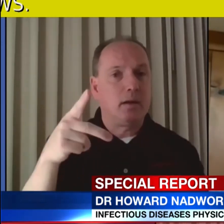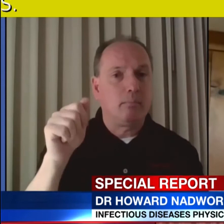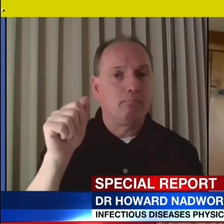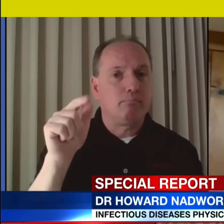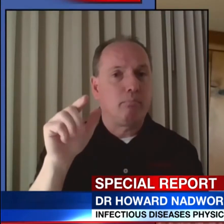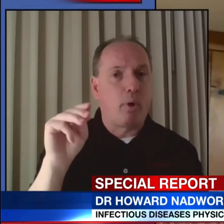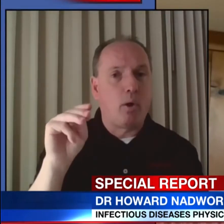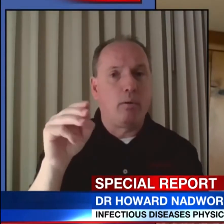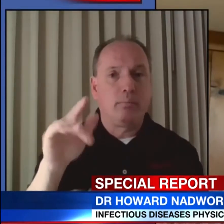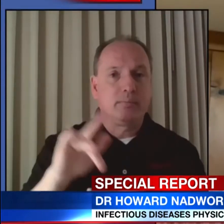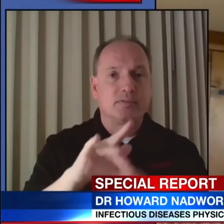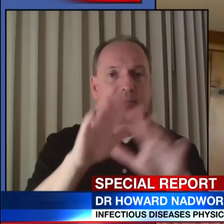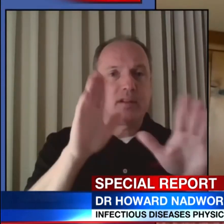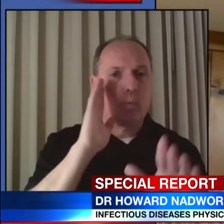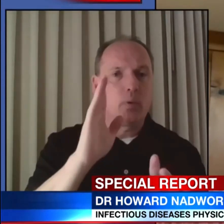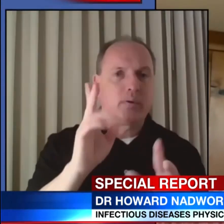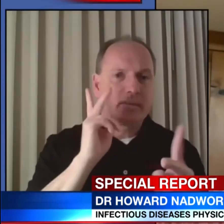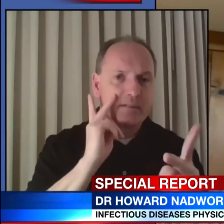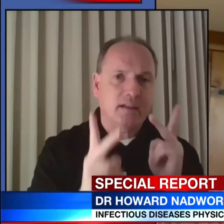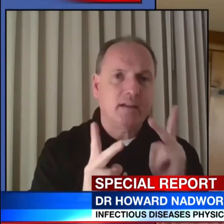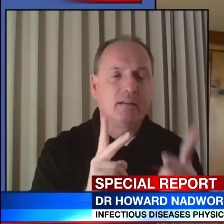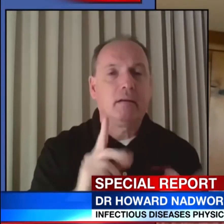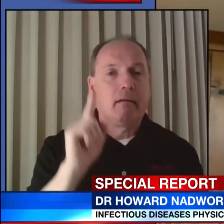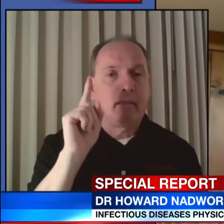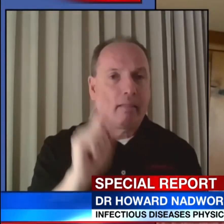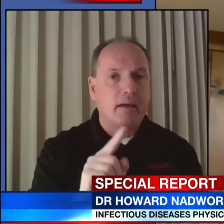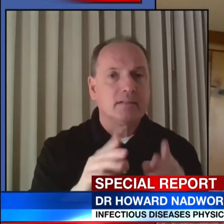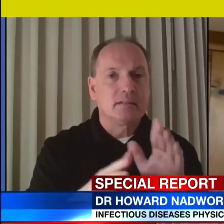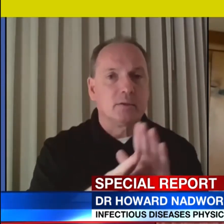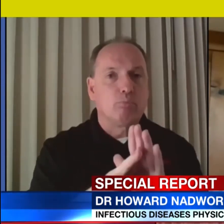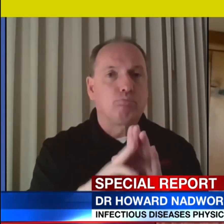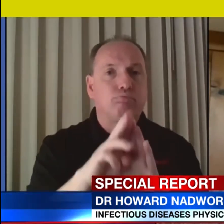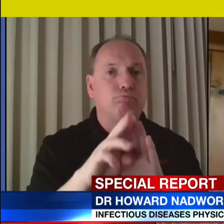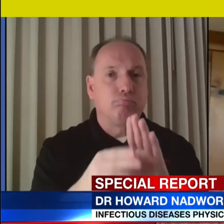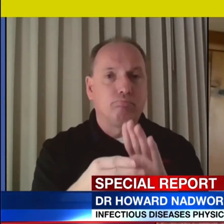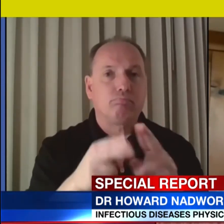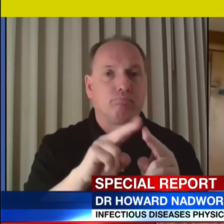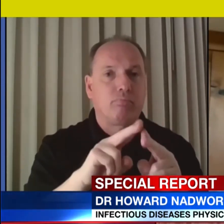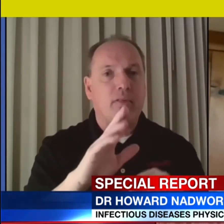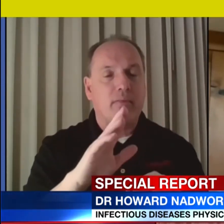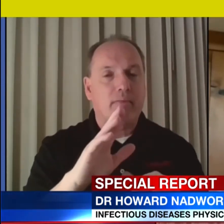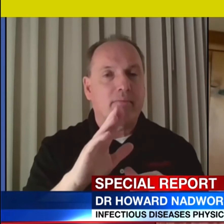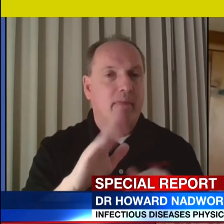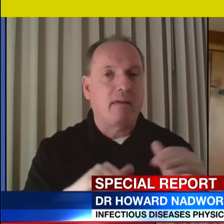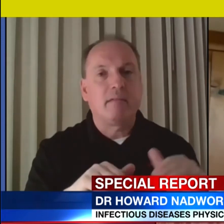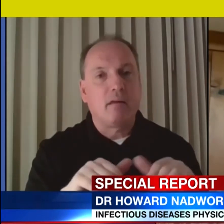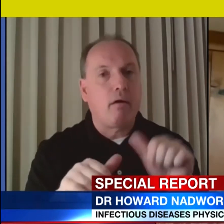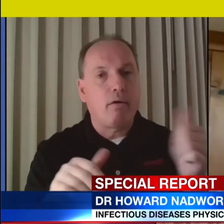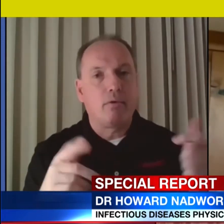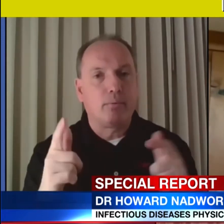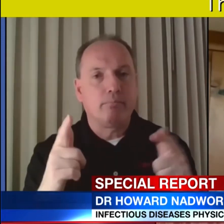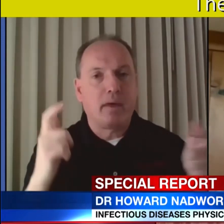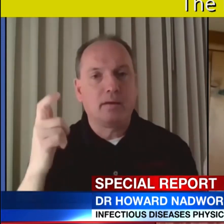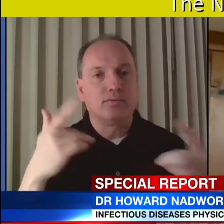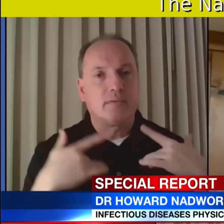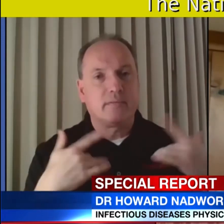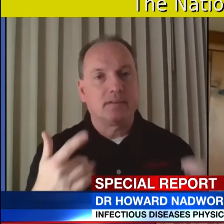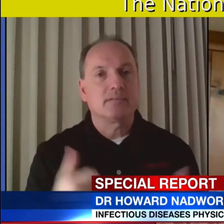WE DON'T RELAX, THEN EASTER AND PALM SUNDAY WILL BE SAFER EVENTS AND WE WON'T